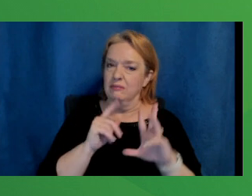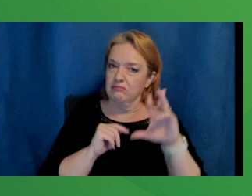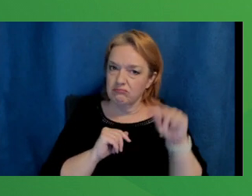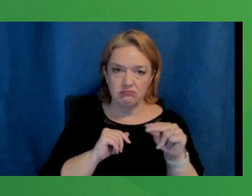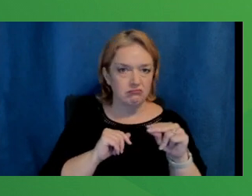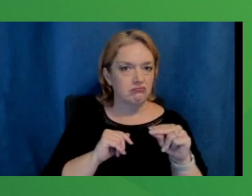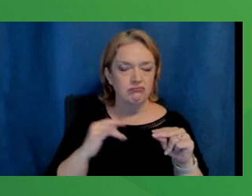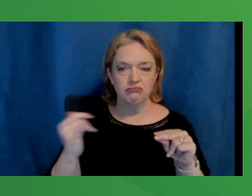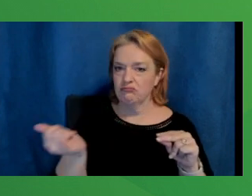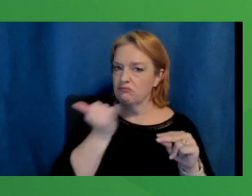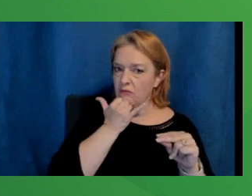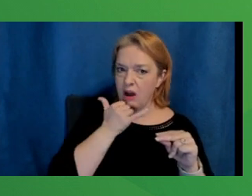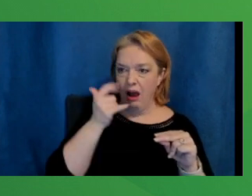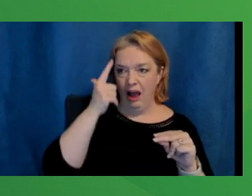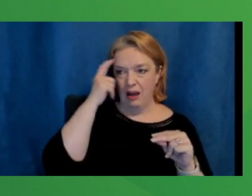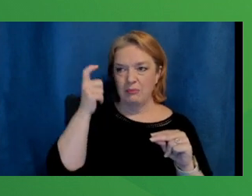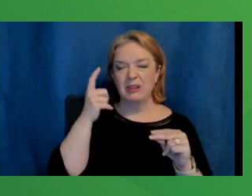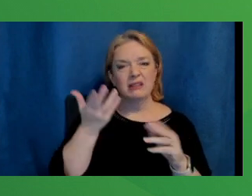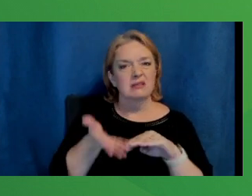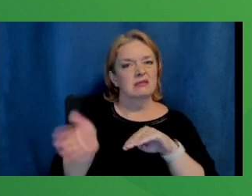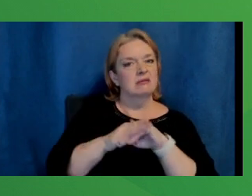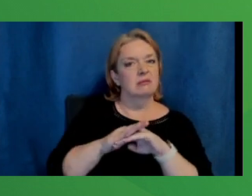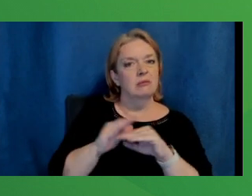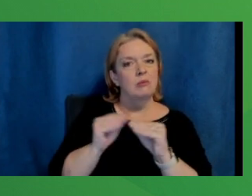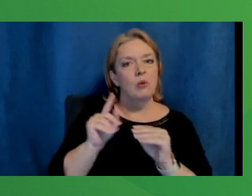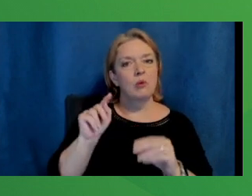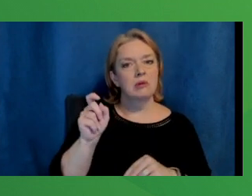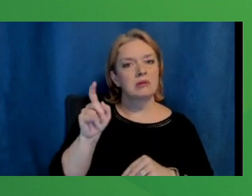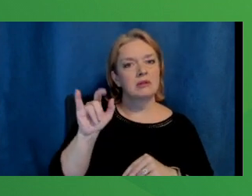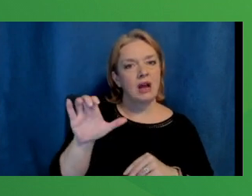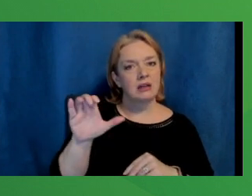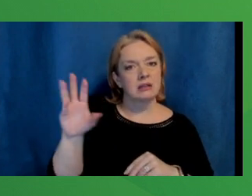promoting toxic waste. So, even though it's positive, it's still giving all the negative